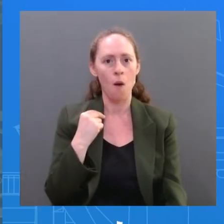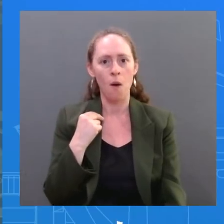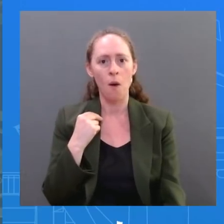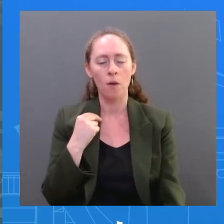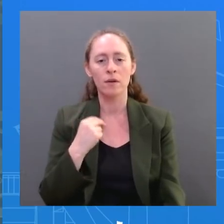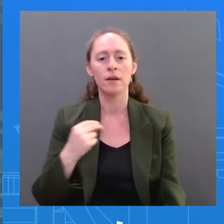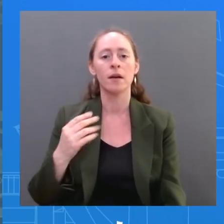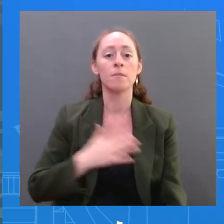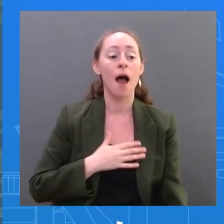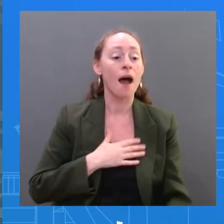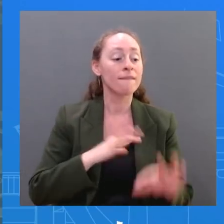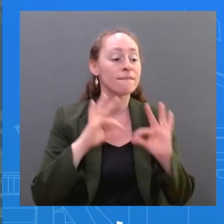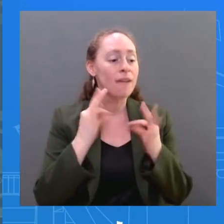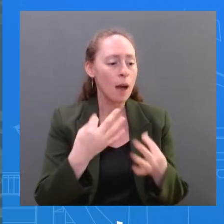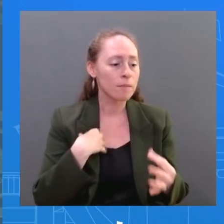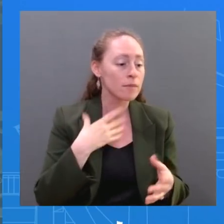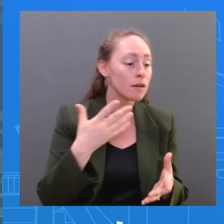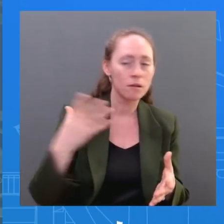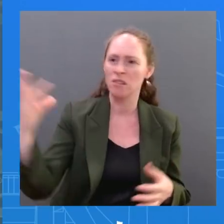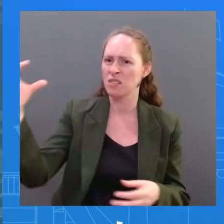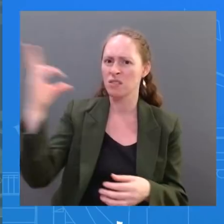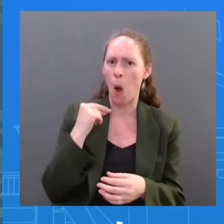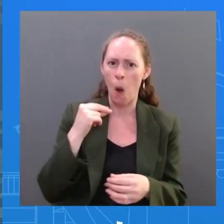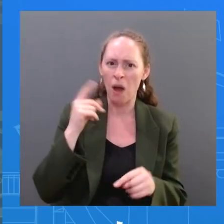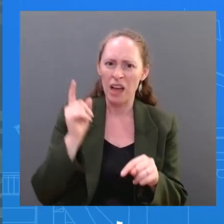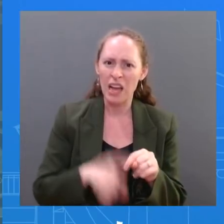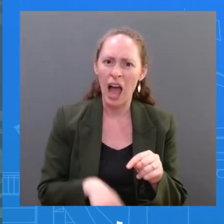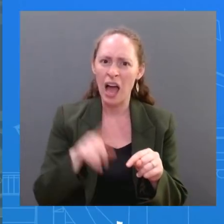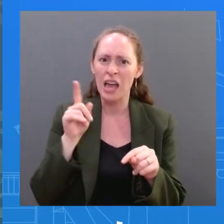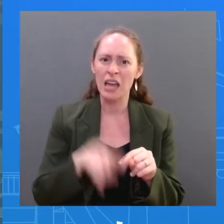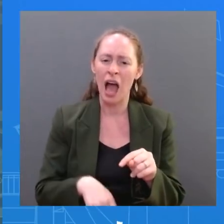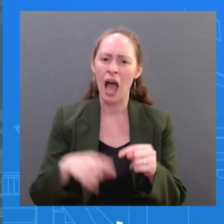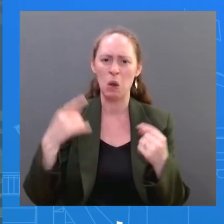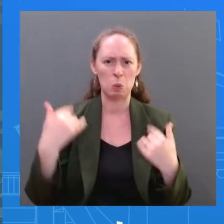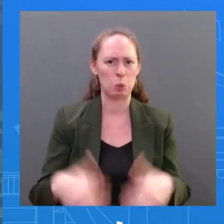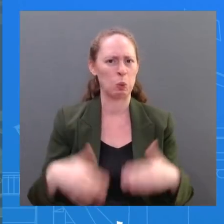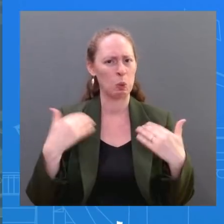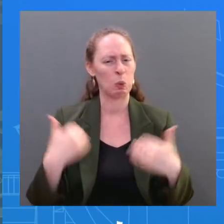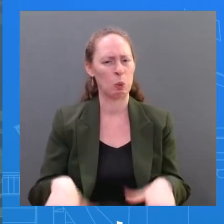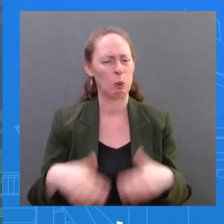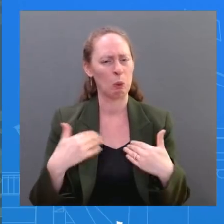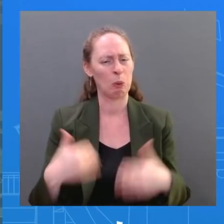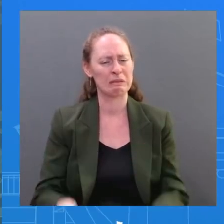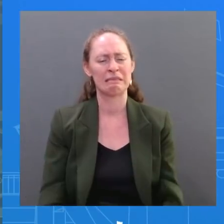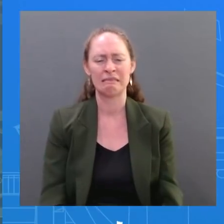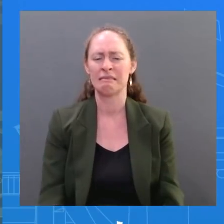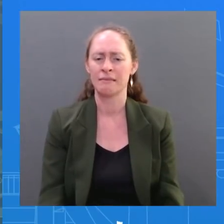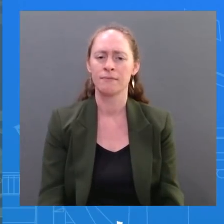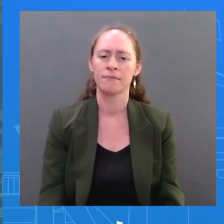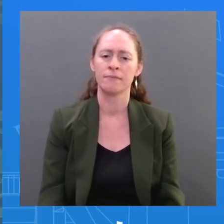Again, this decision was incredibly extreme. He's going to -- he's called that out. He's talked about that very emphatically,